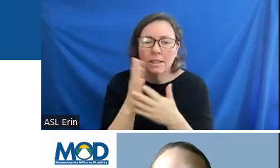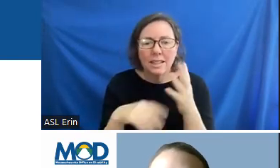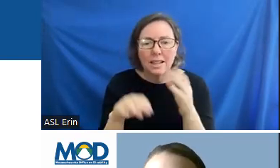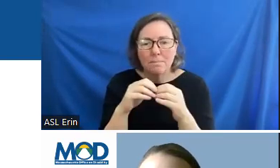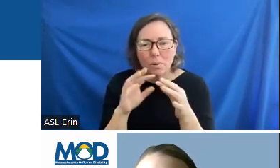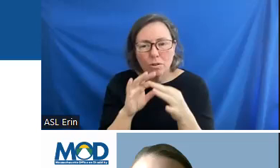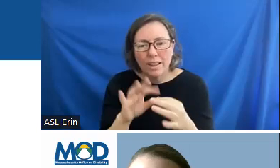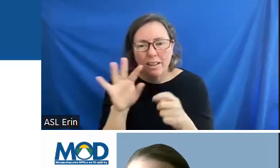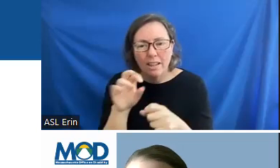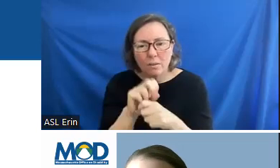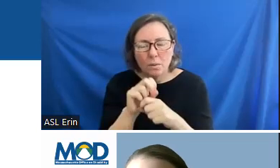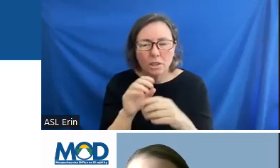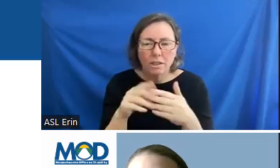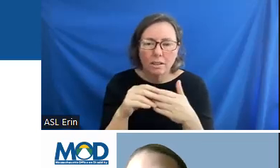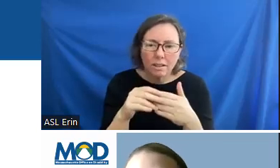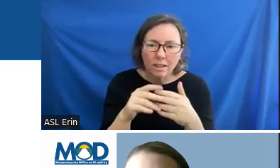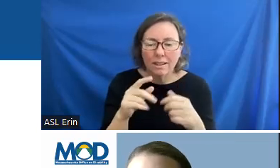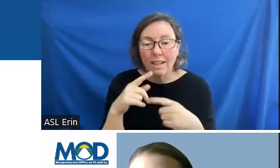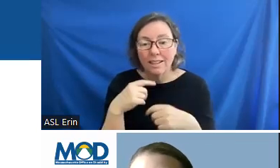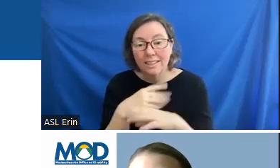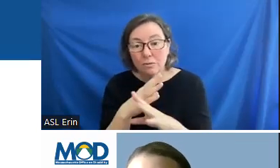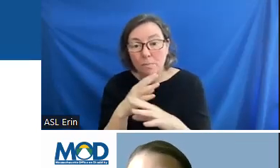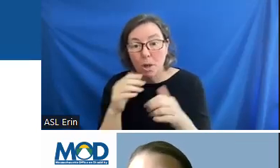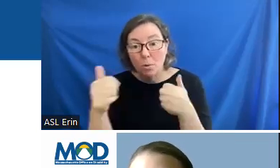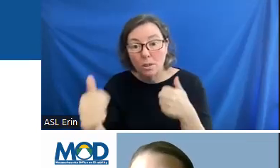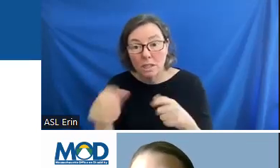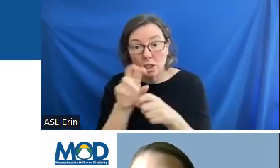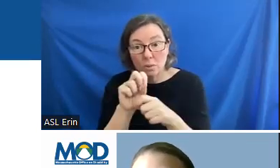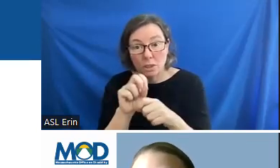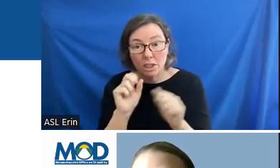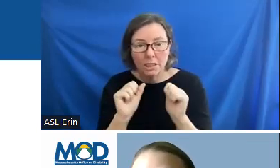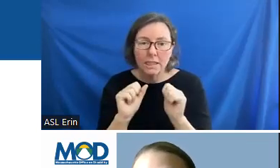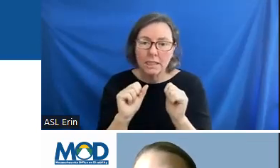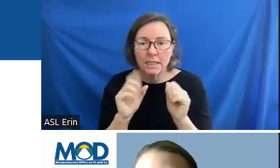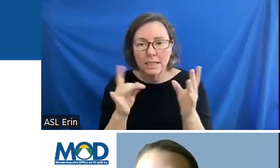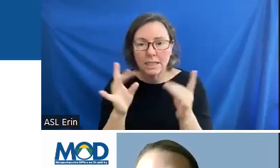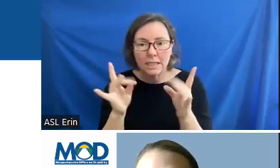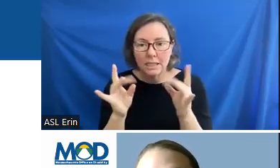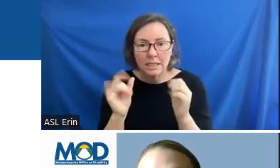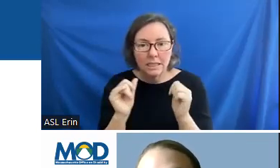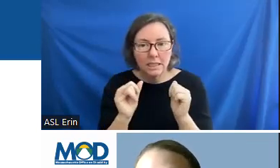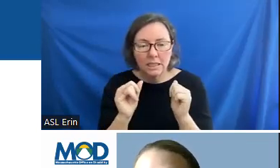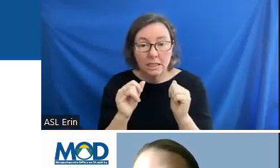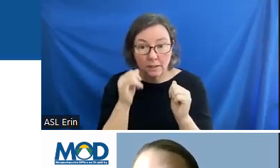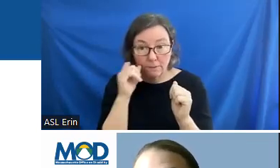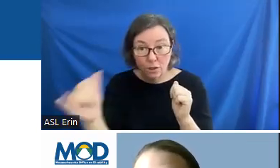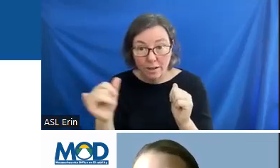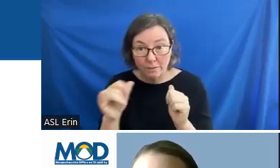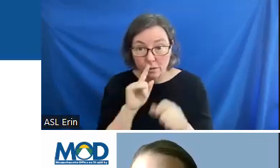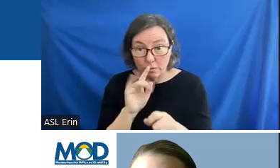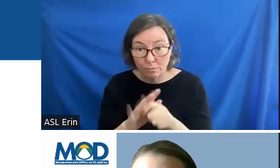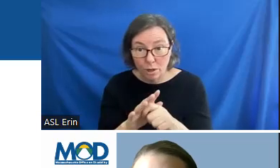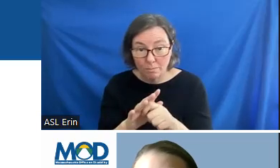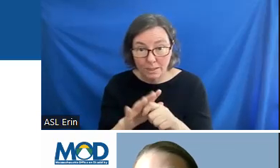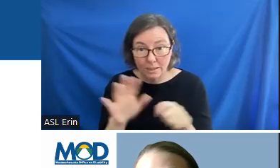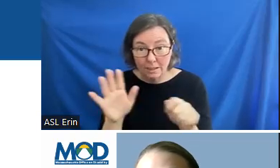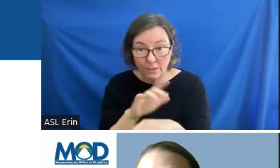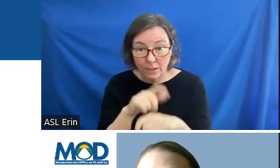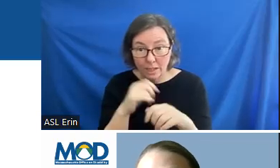or in flux, like telework, that can be really tricky when you make that approval indefinite,